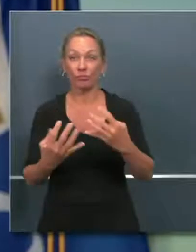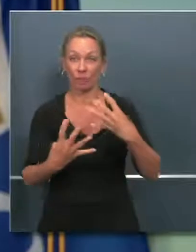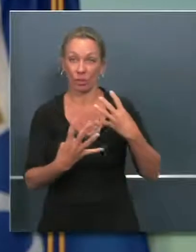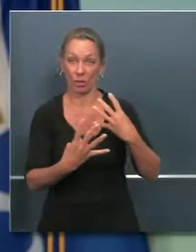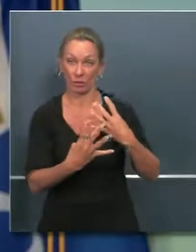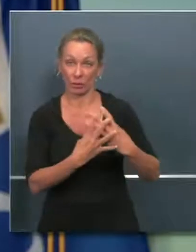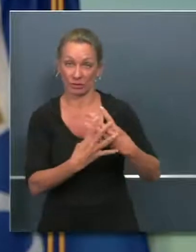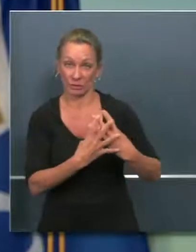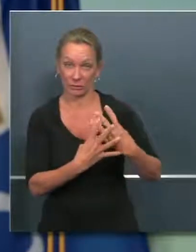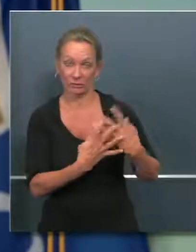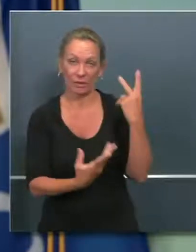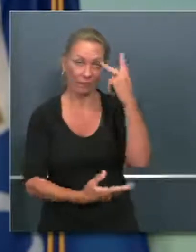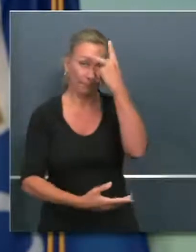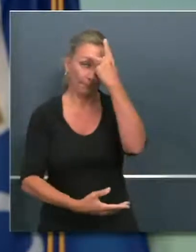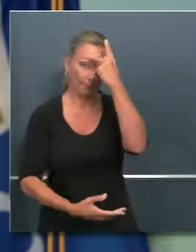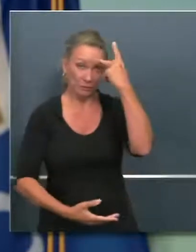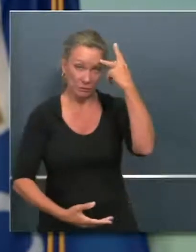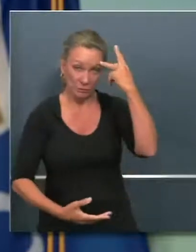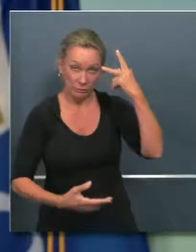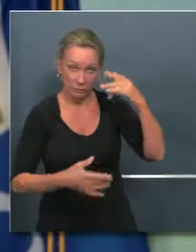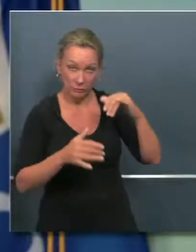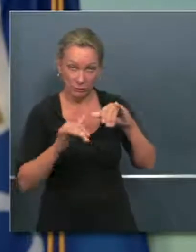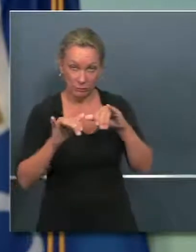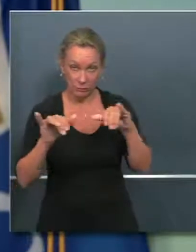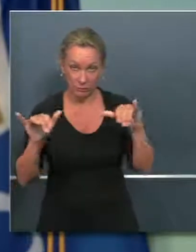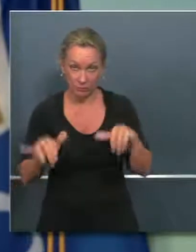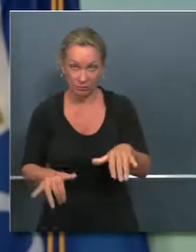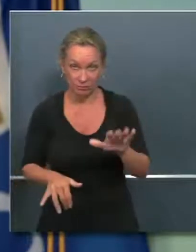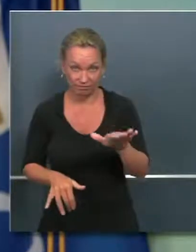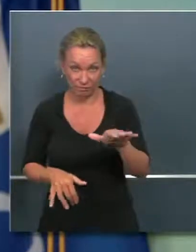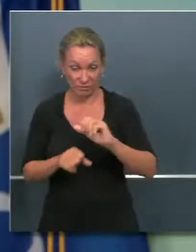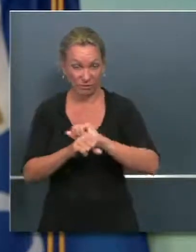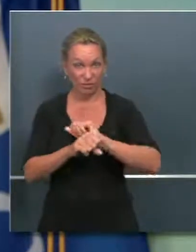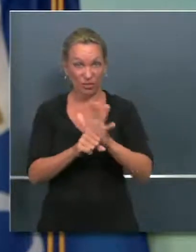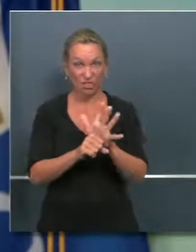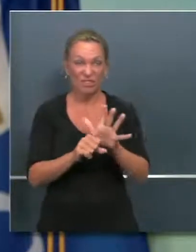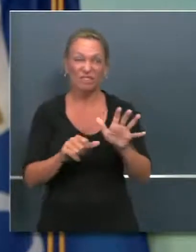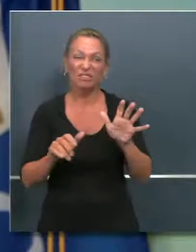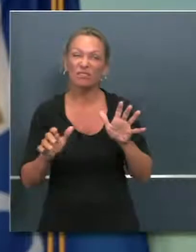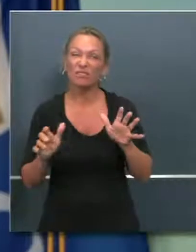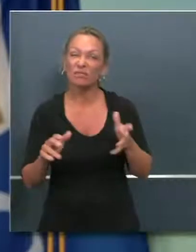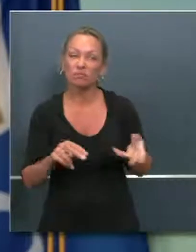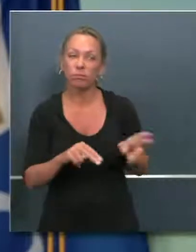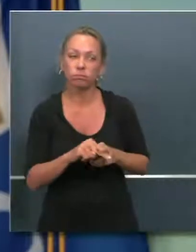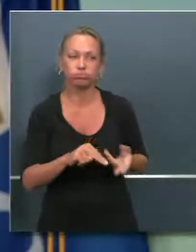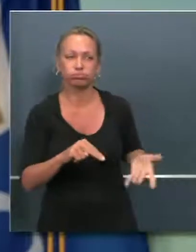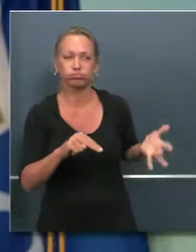Lancaster prison Chino prison some other prisons in the state of California saw an early outbreak